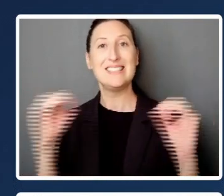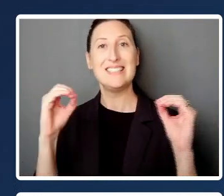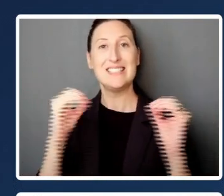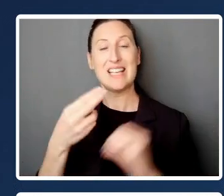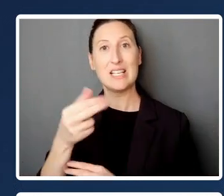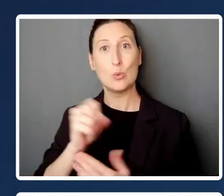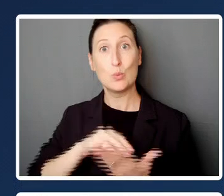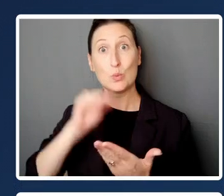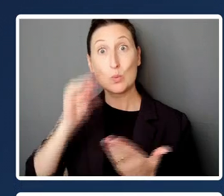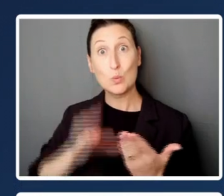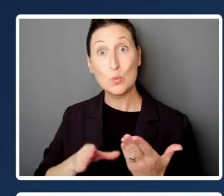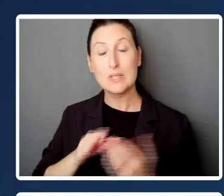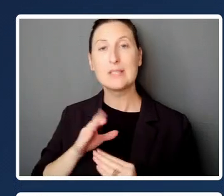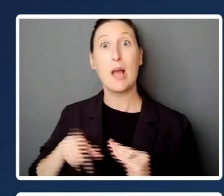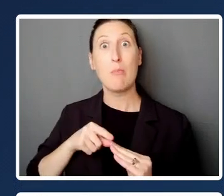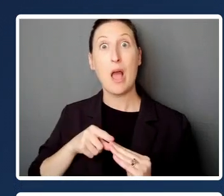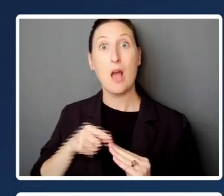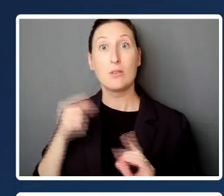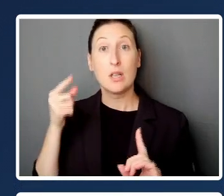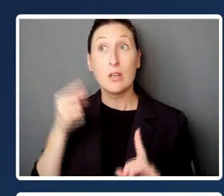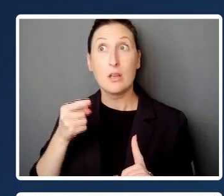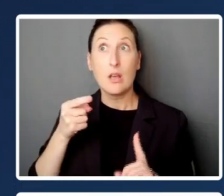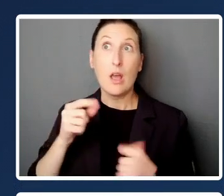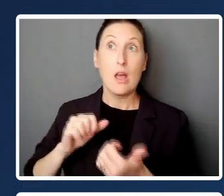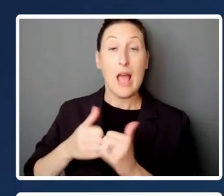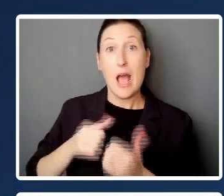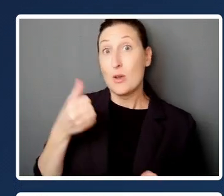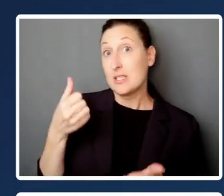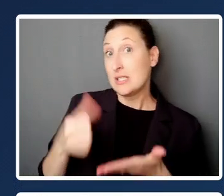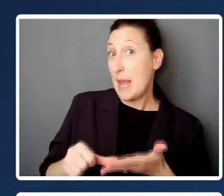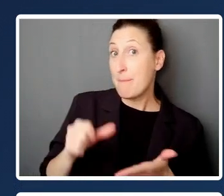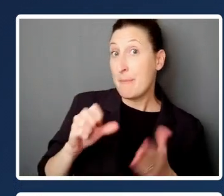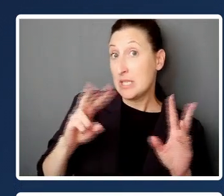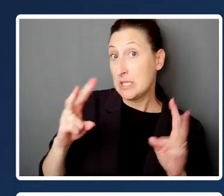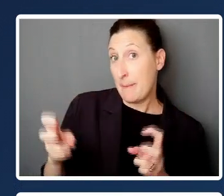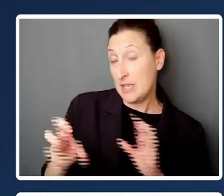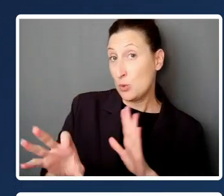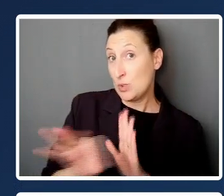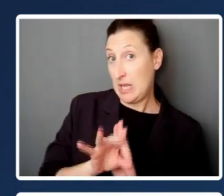about how stamp topics are selected and to work with them on developing and submitting